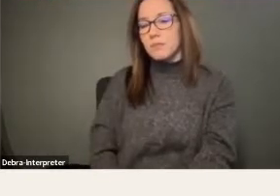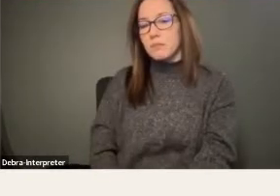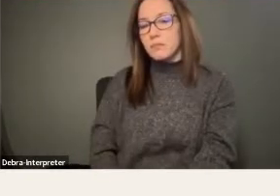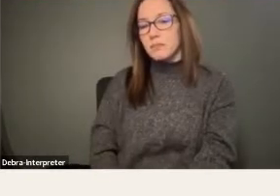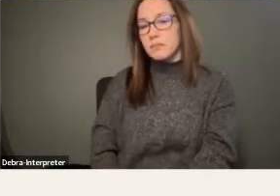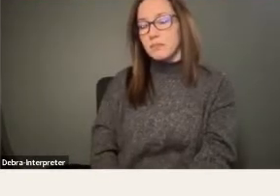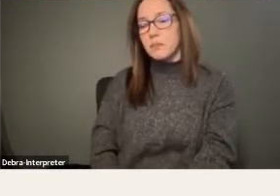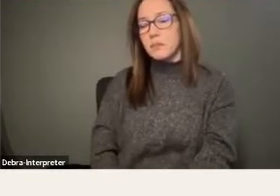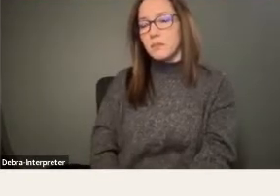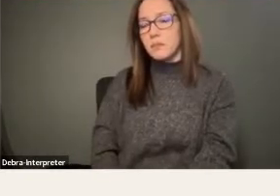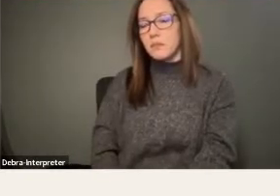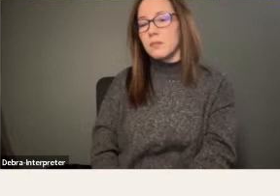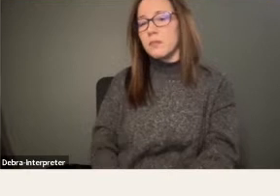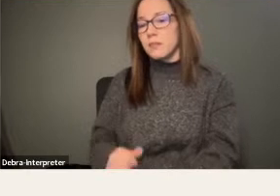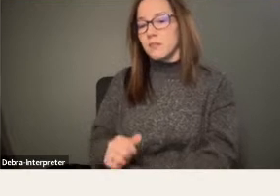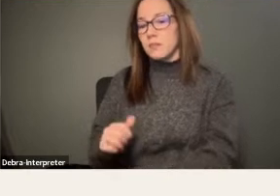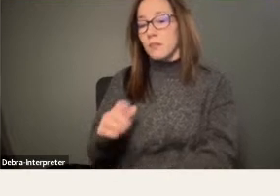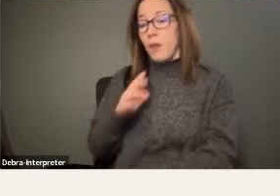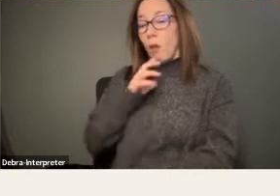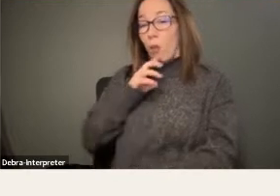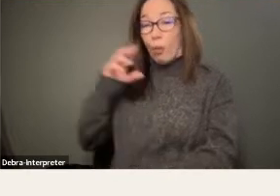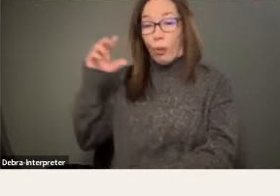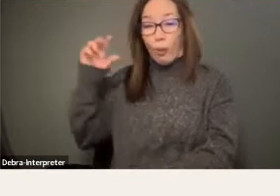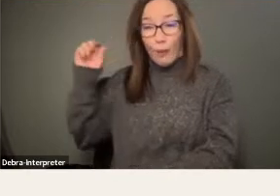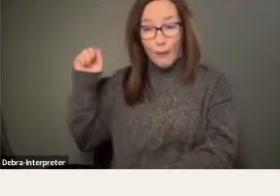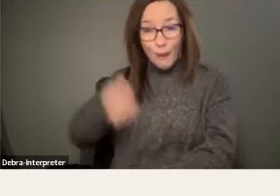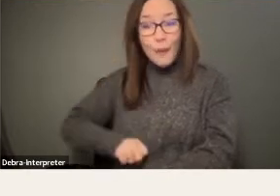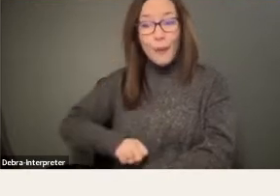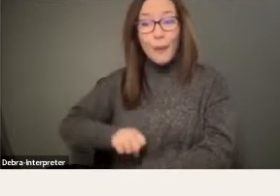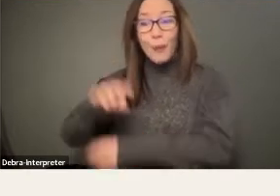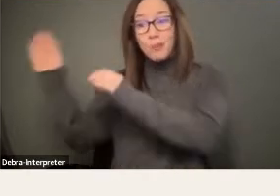the library was founded in 1862. And we have been